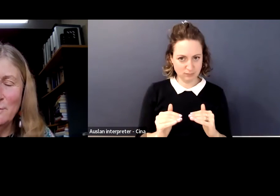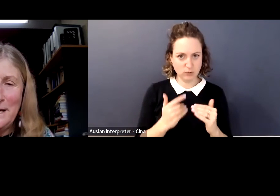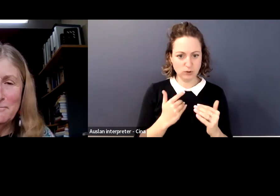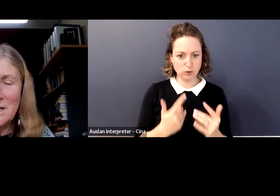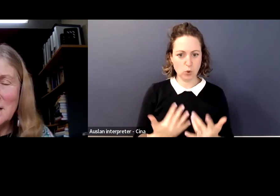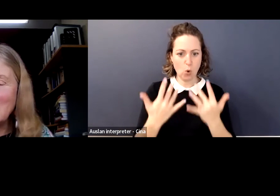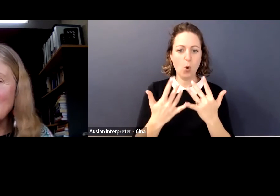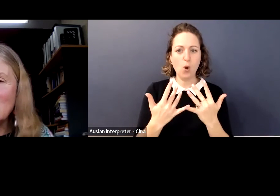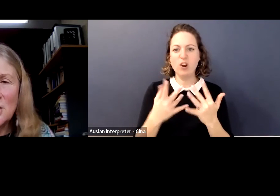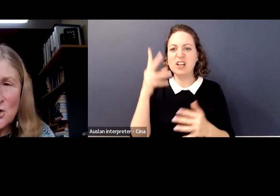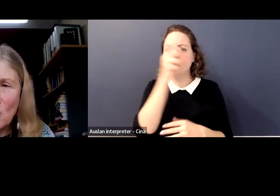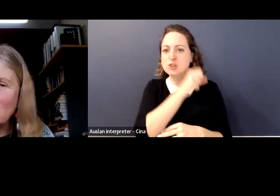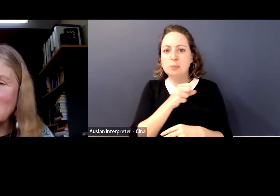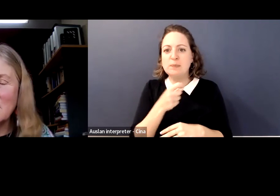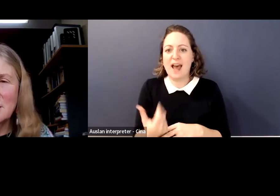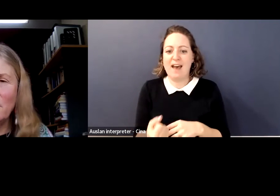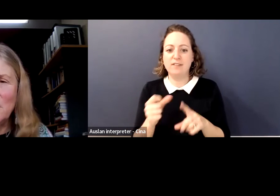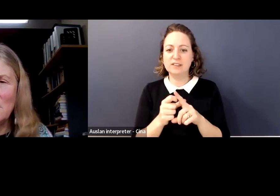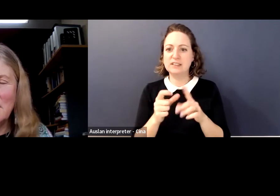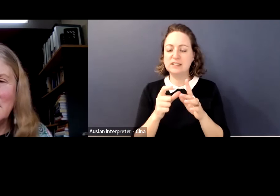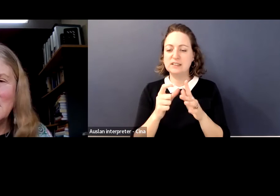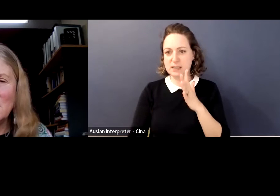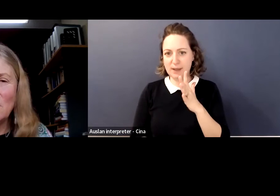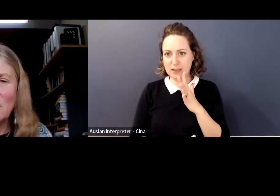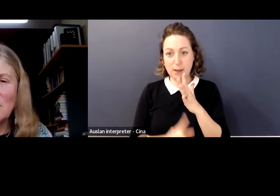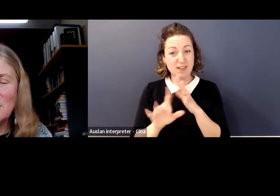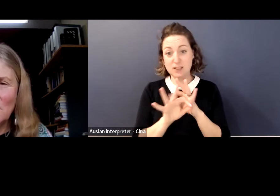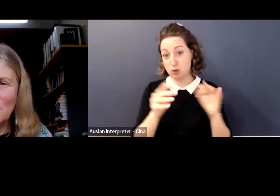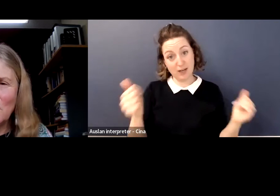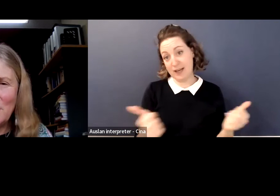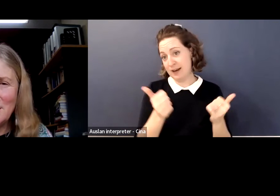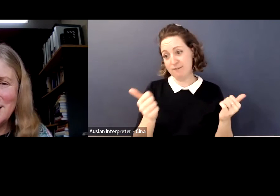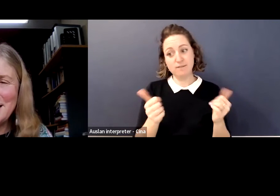from there. Again, it's not sufficient and it's not going to determine whether this is